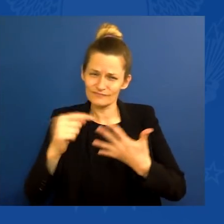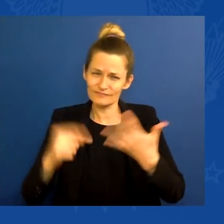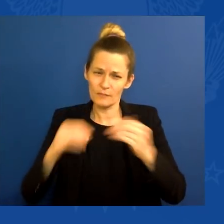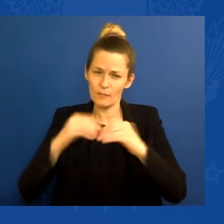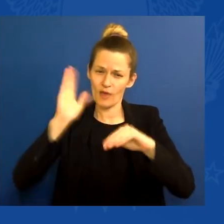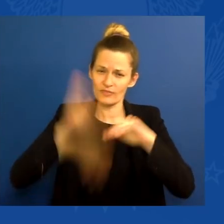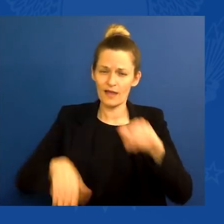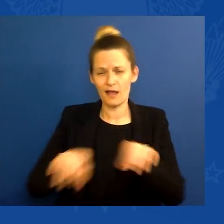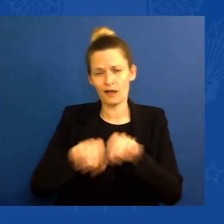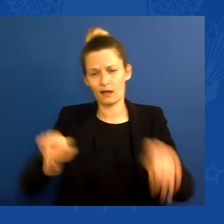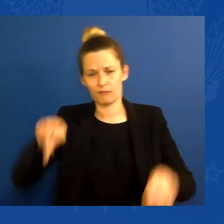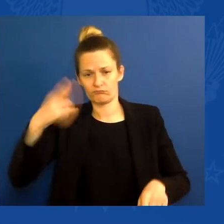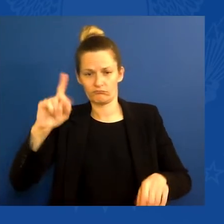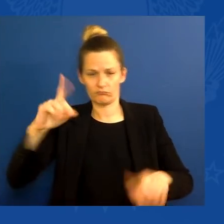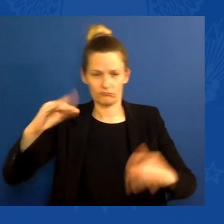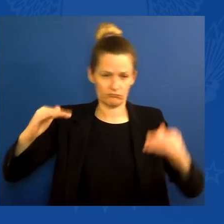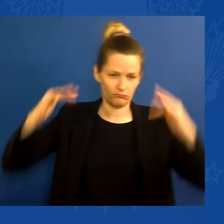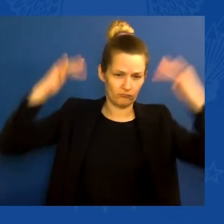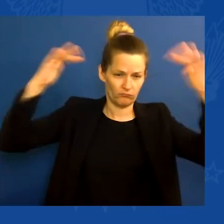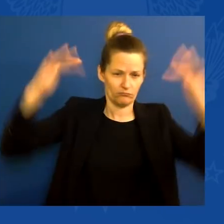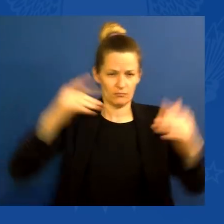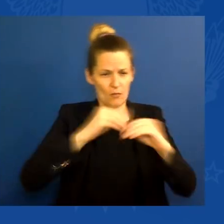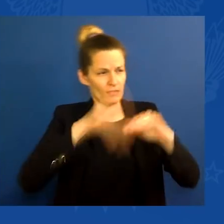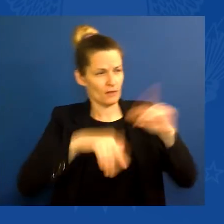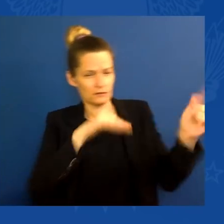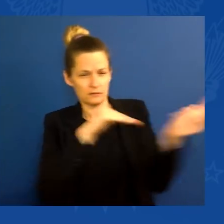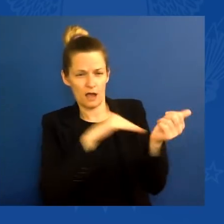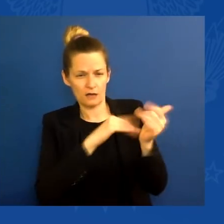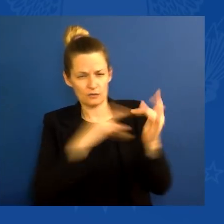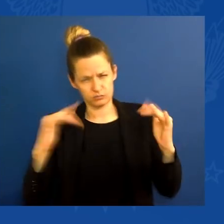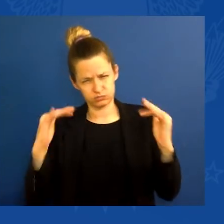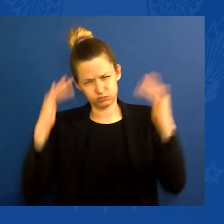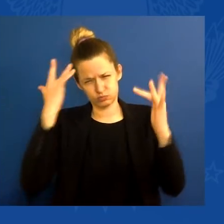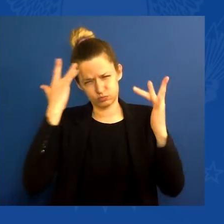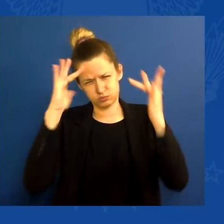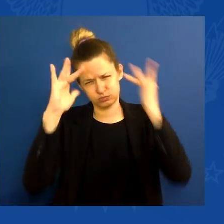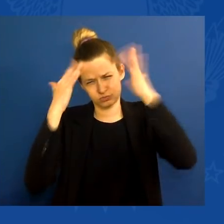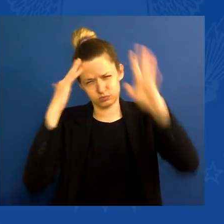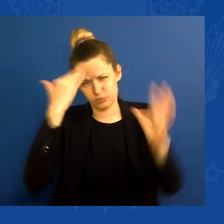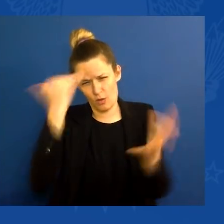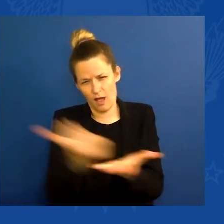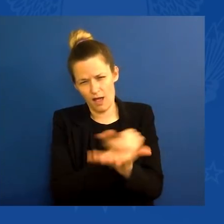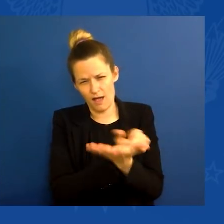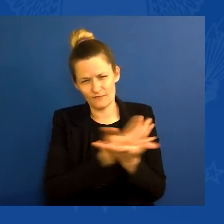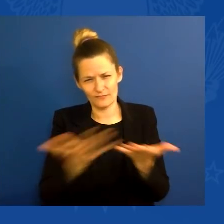That's why it's so important to get reauthorization of the Violence Against Women Act,